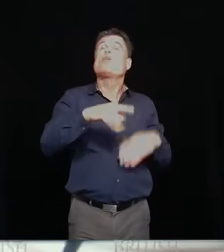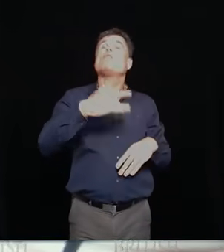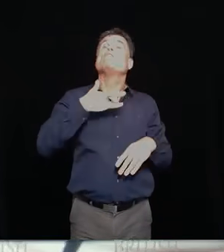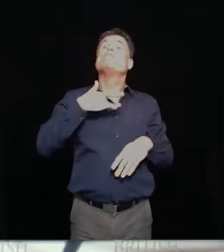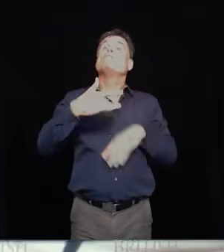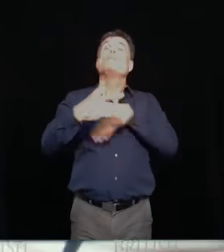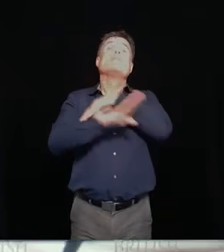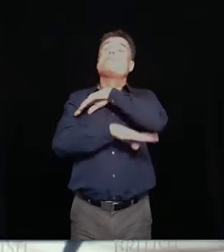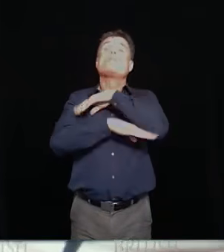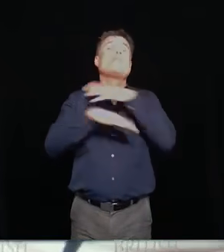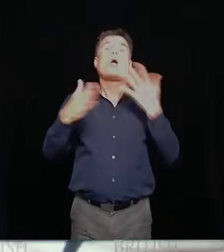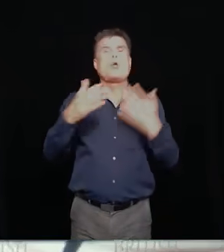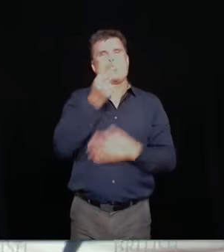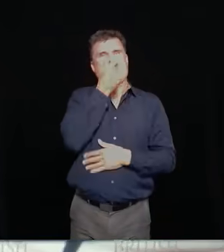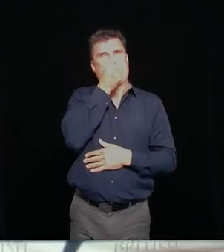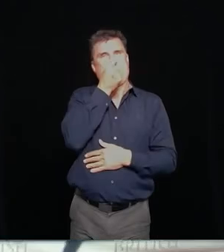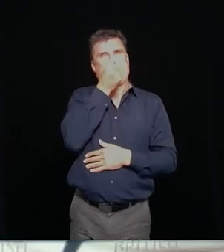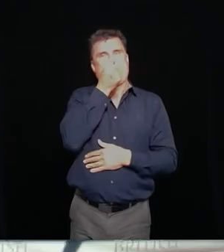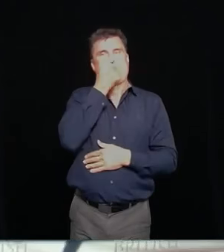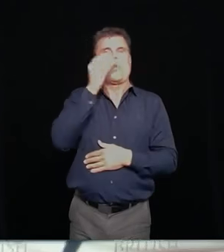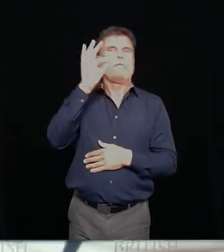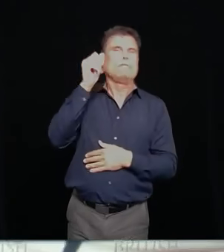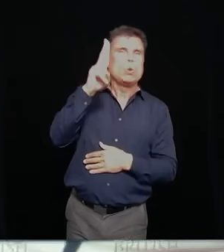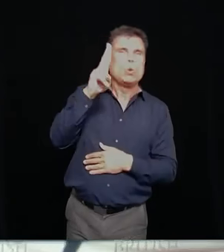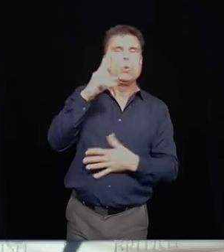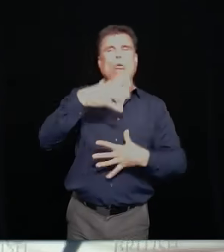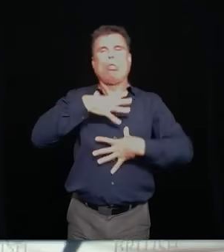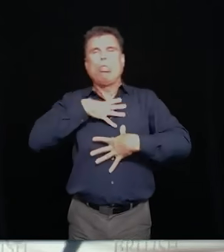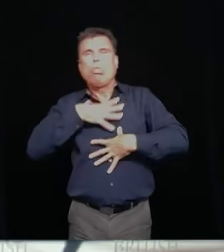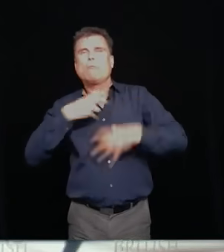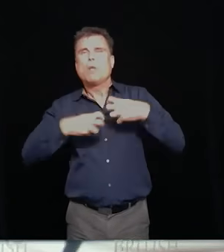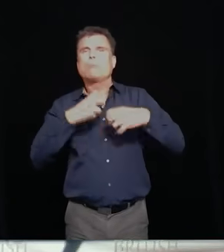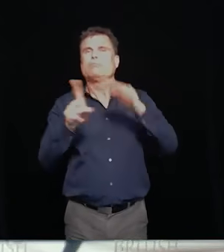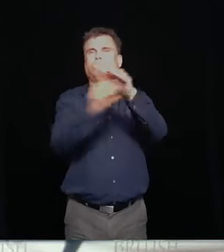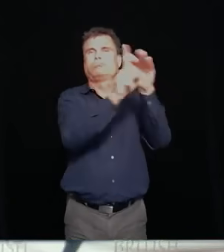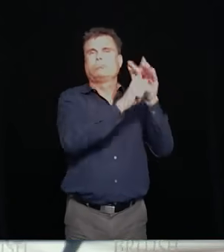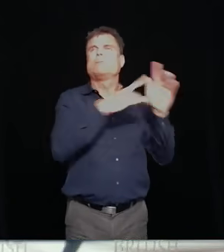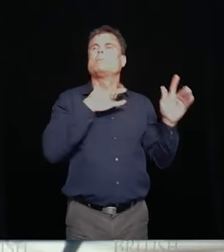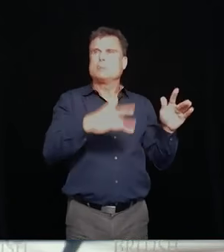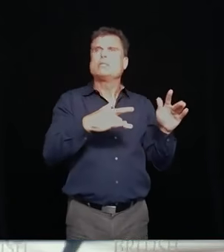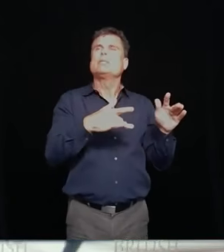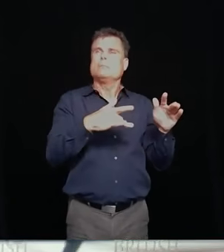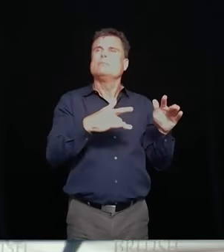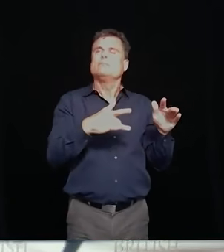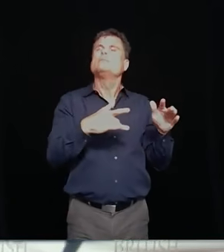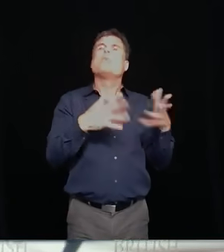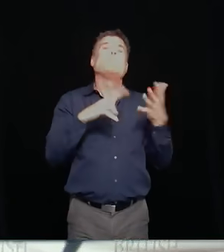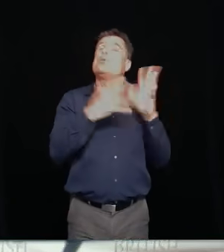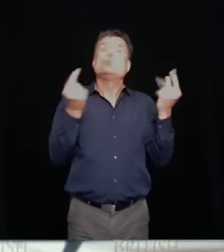weeks we've been able to find that balance , keeping essential services, business is going. Detecting our most vulnerable.